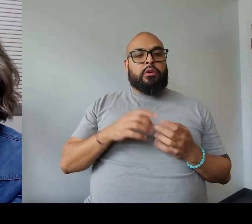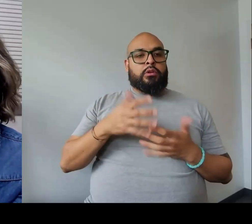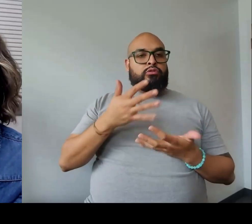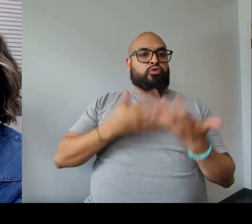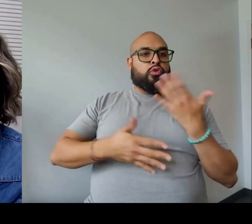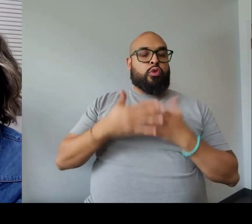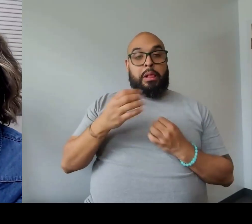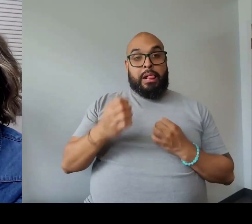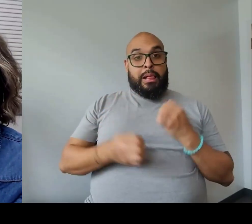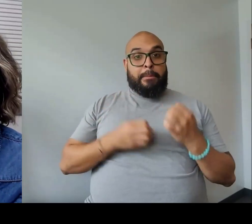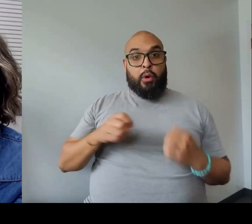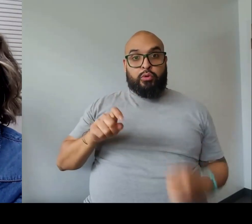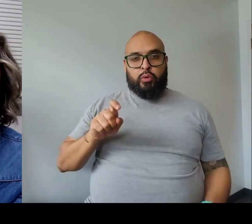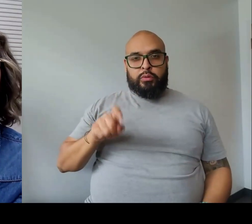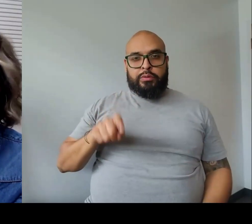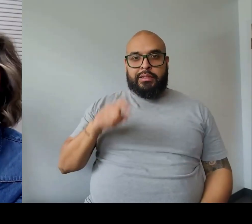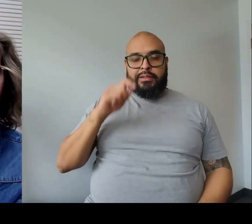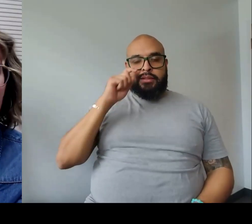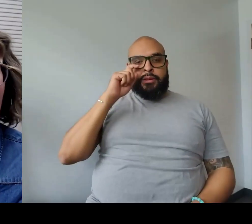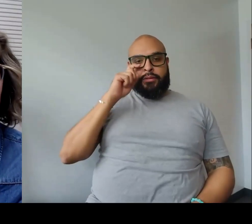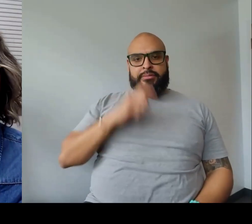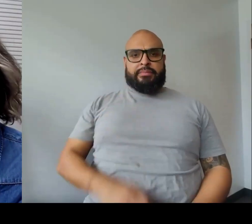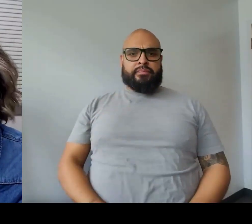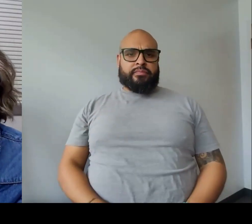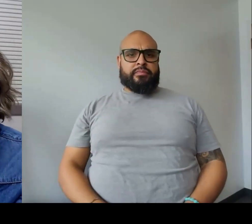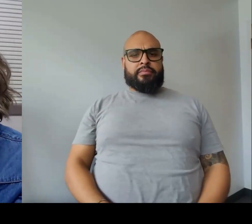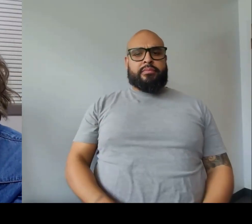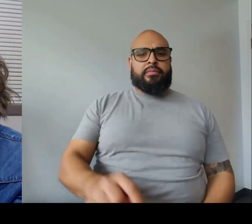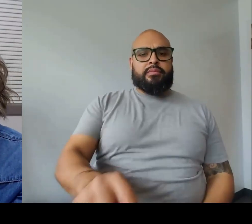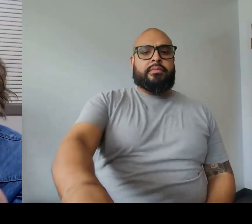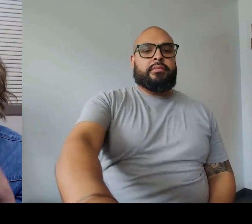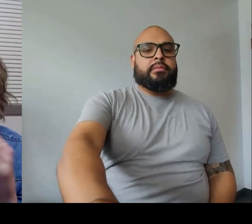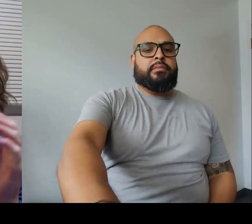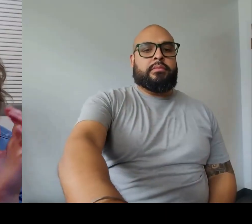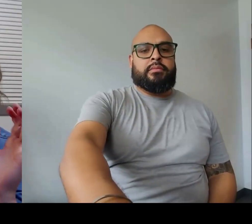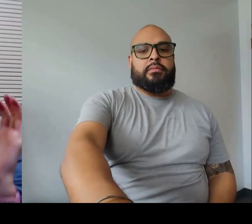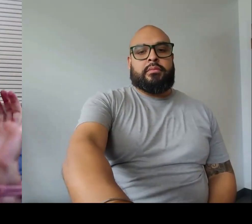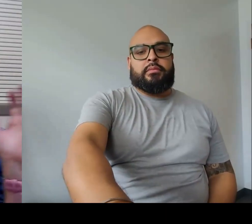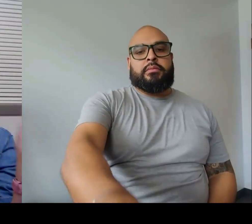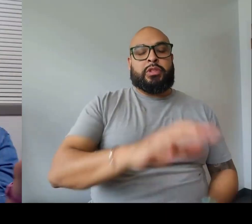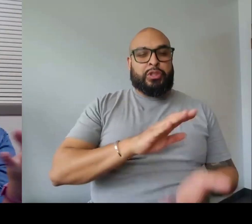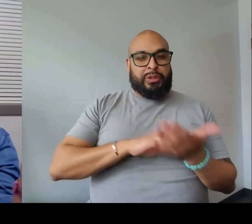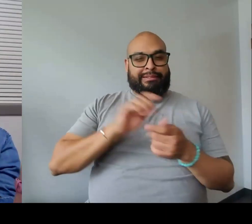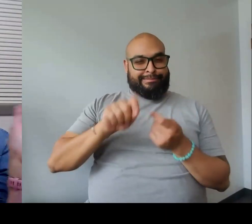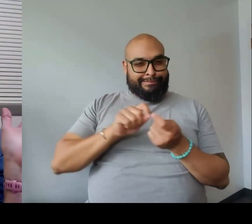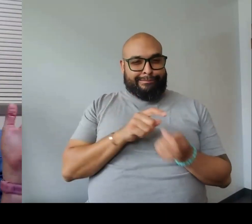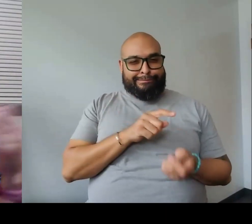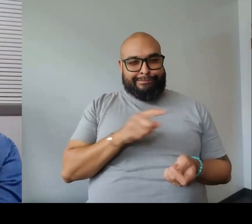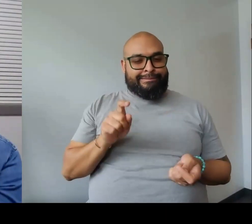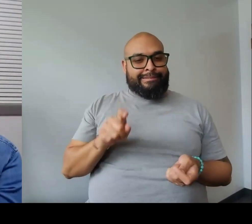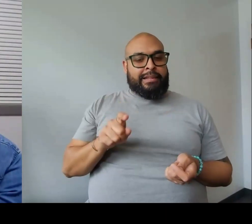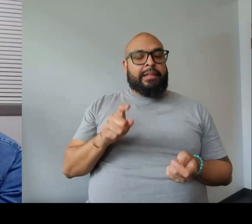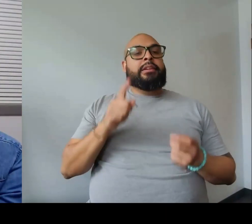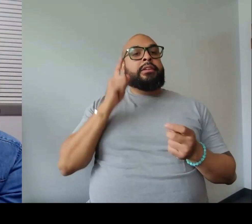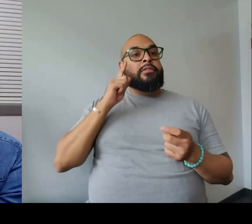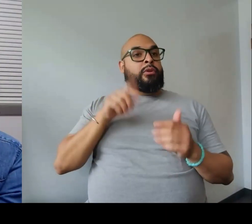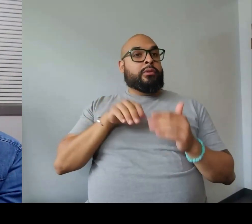if finding out exactly what they need in terms of access to information in their environments.